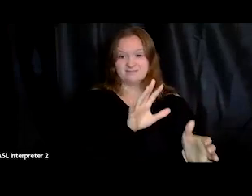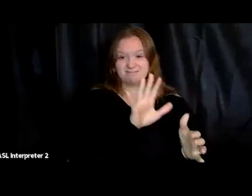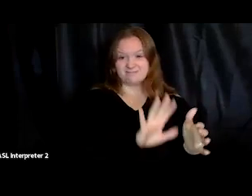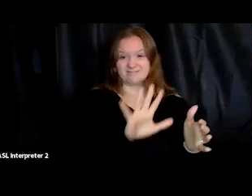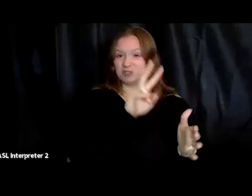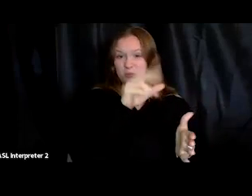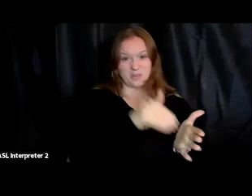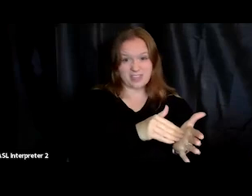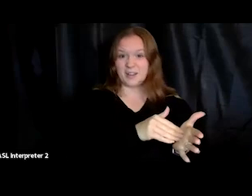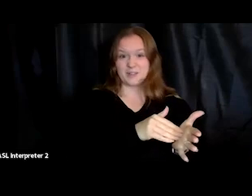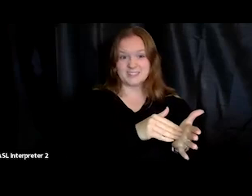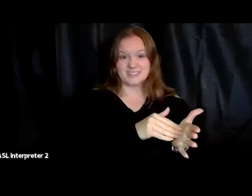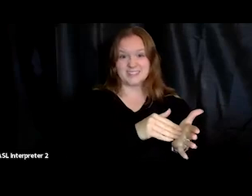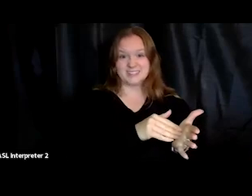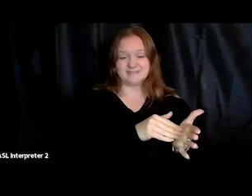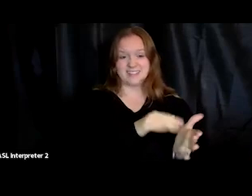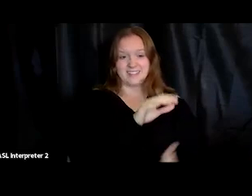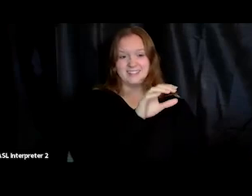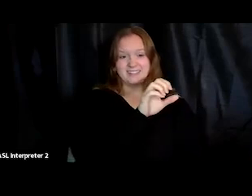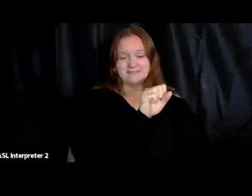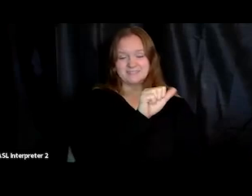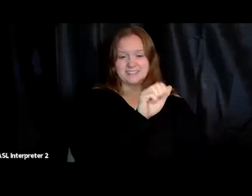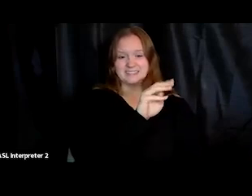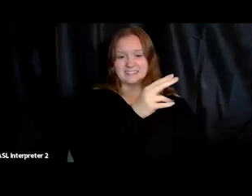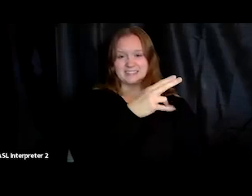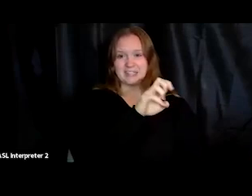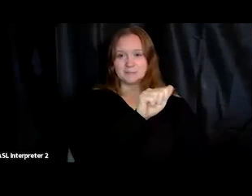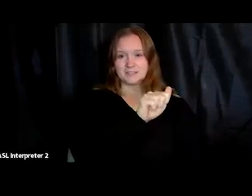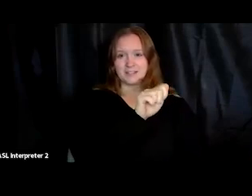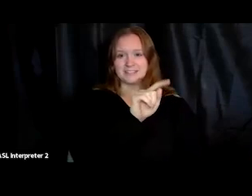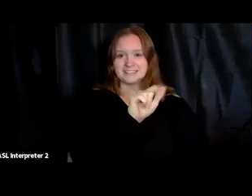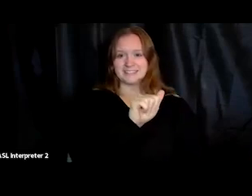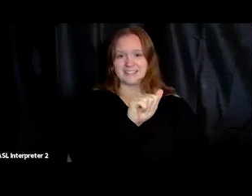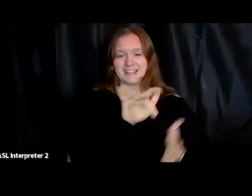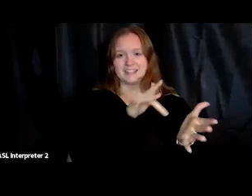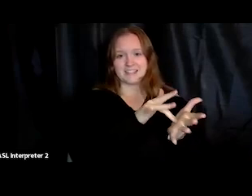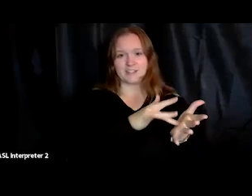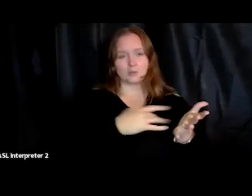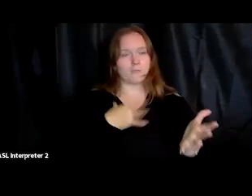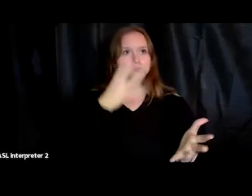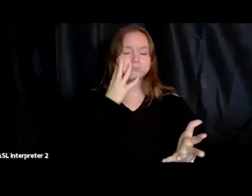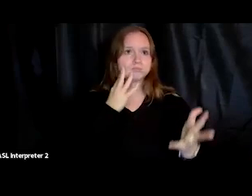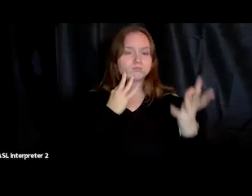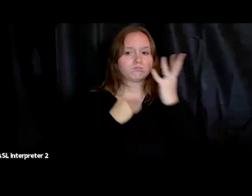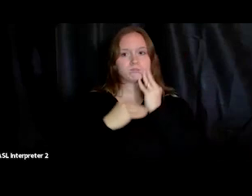at the SAMHSA TA Center. So I have a lot of experience writing and reading MSRs.